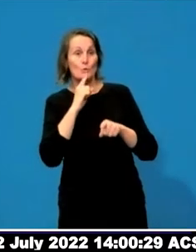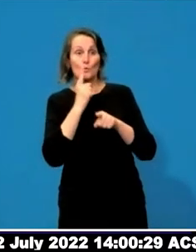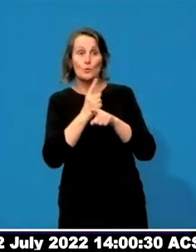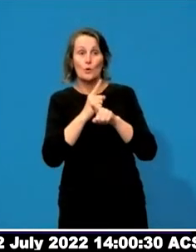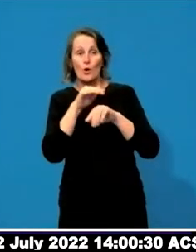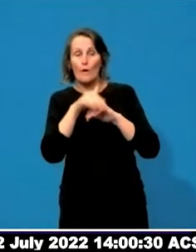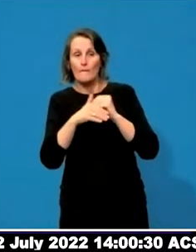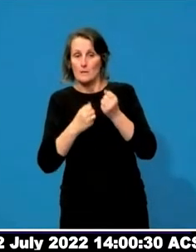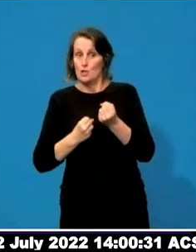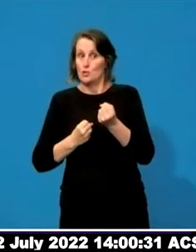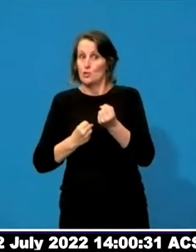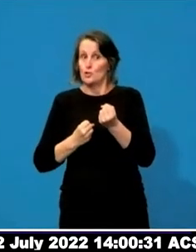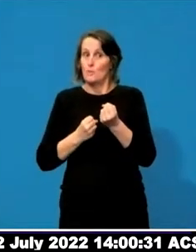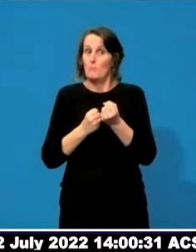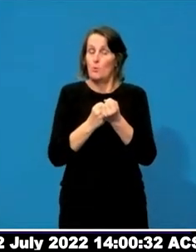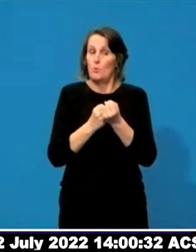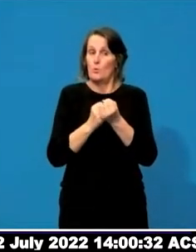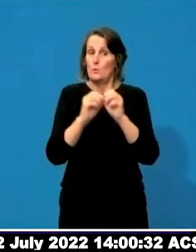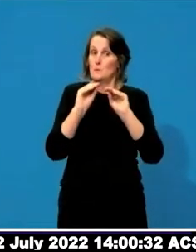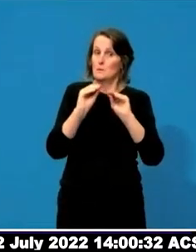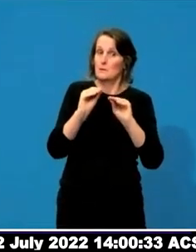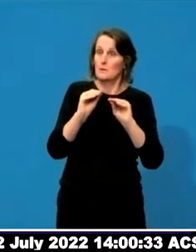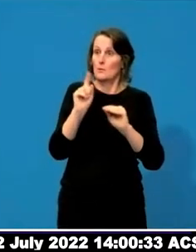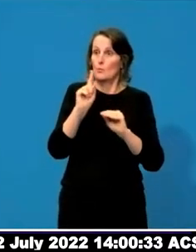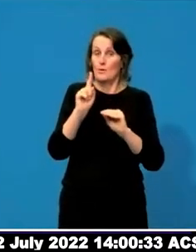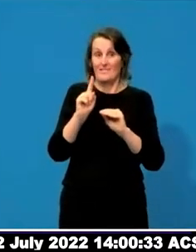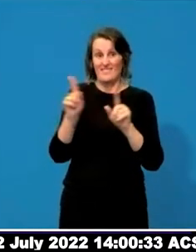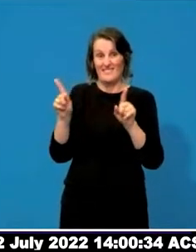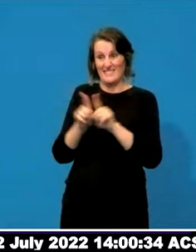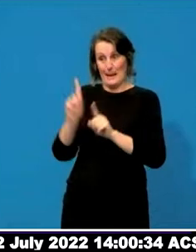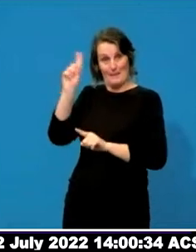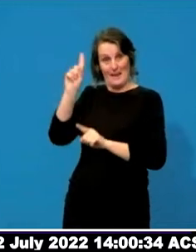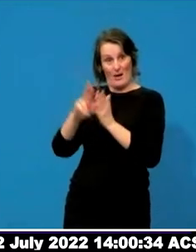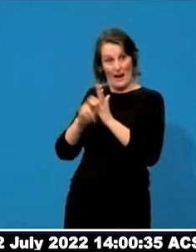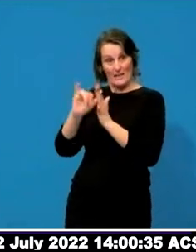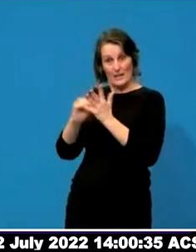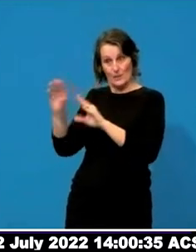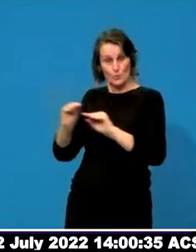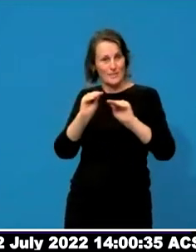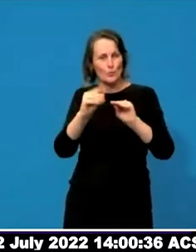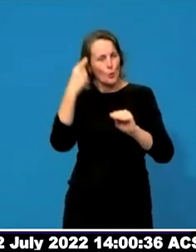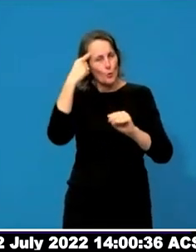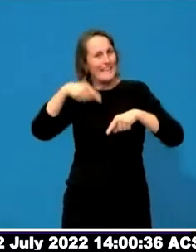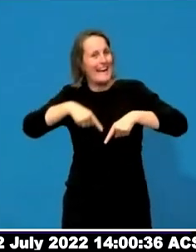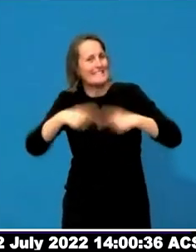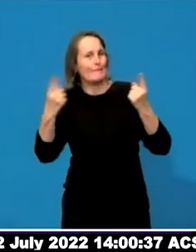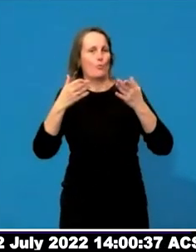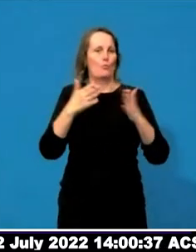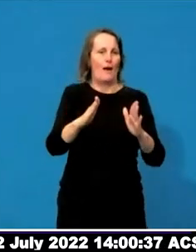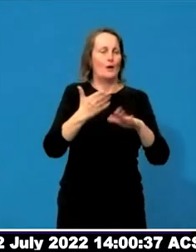within the framework of the existing NDIS? Or are you thinking a new scheme all together. No.